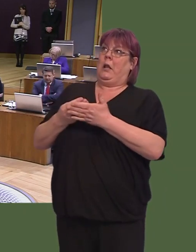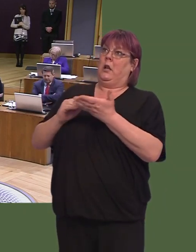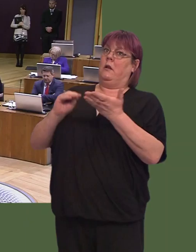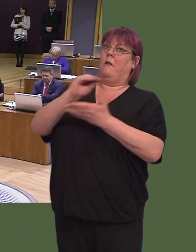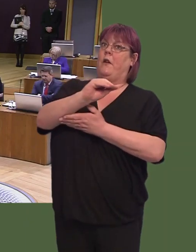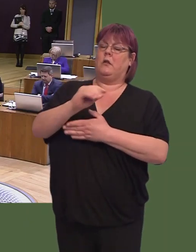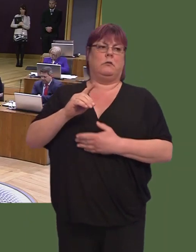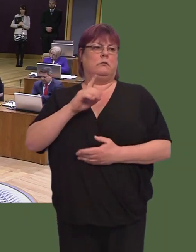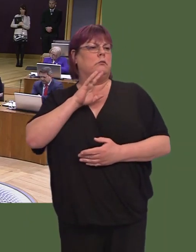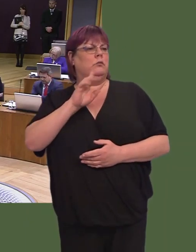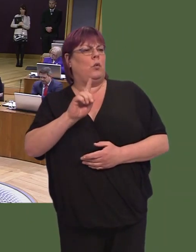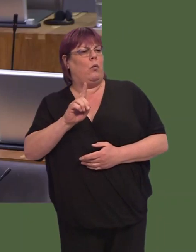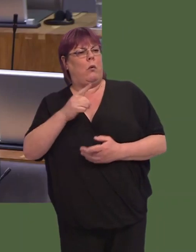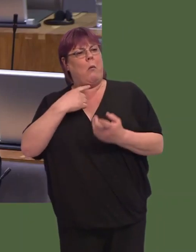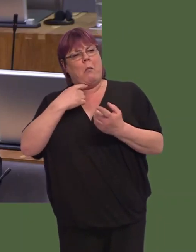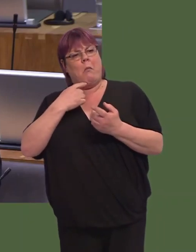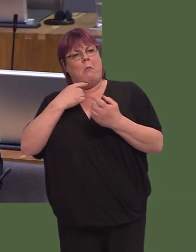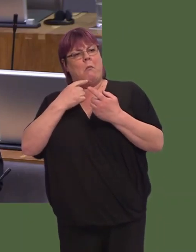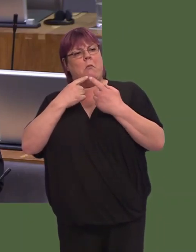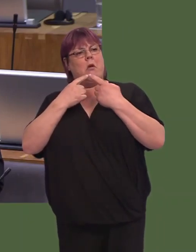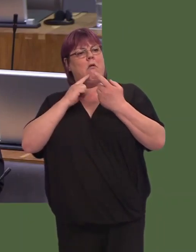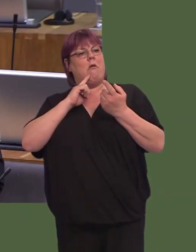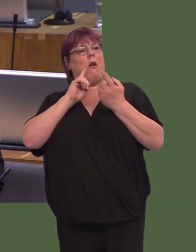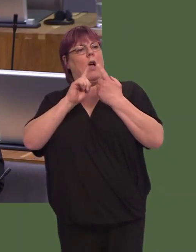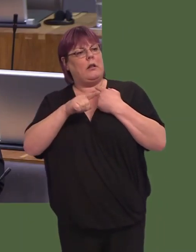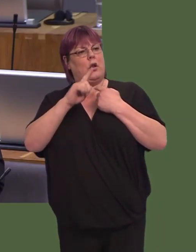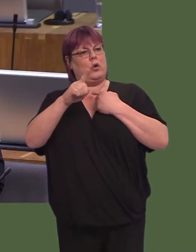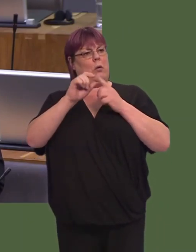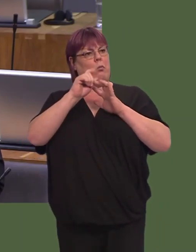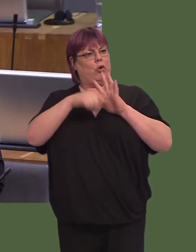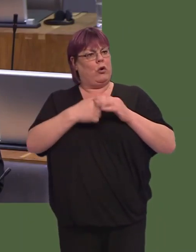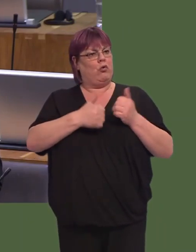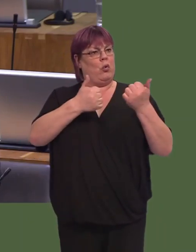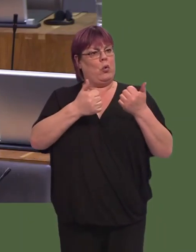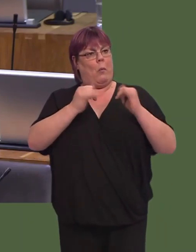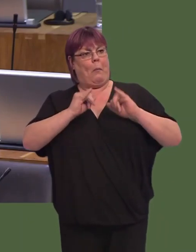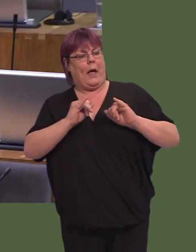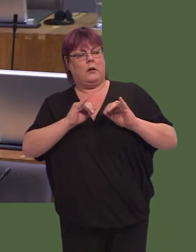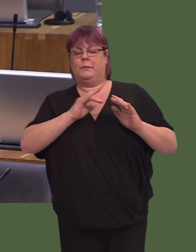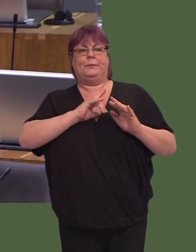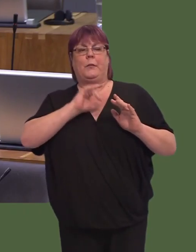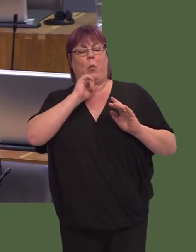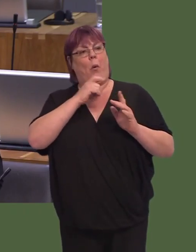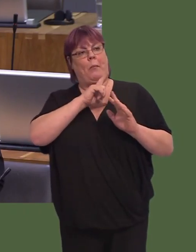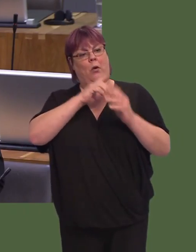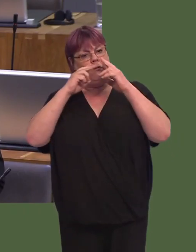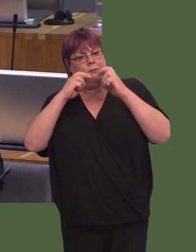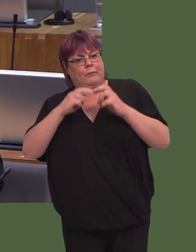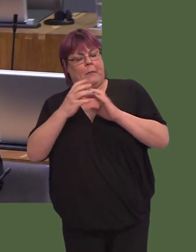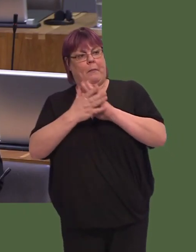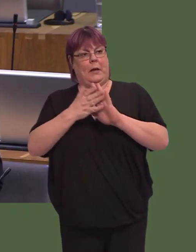I'm not going to comment on the merits of the project due to the fact that the statutory final decision remains to be made, and it's quite clear that there are a wide range of